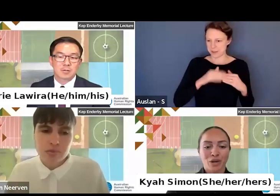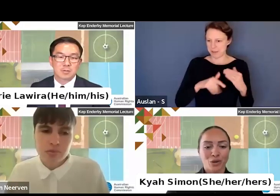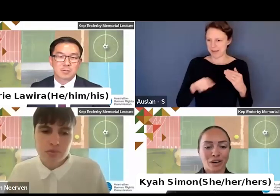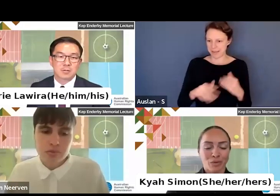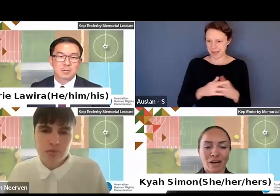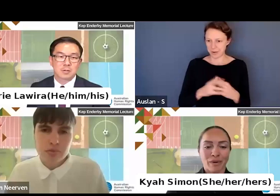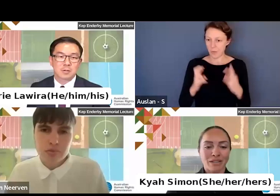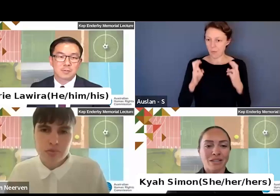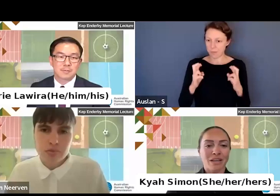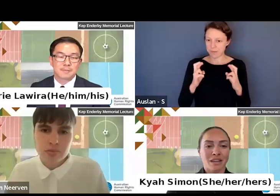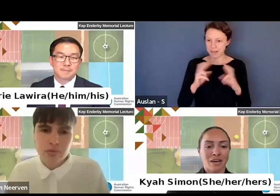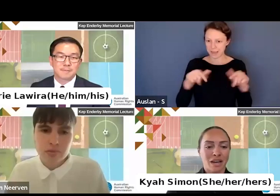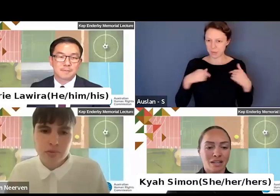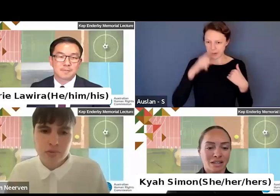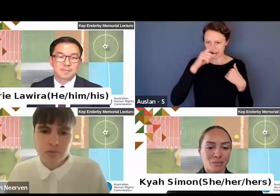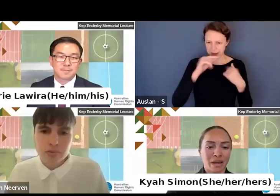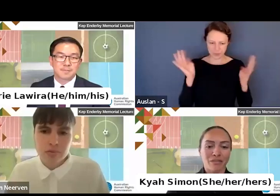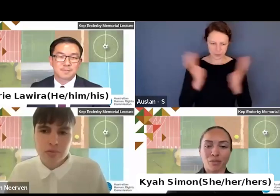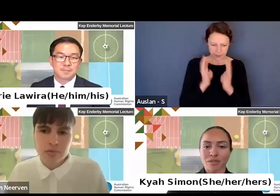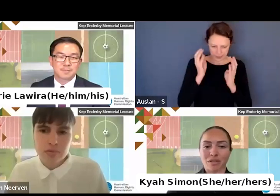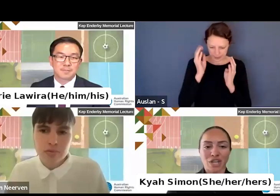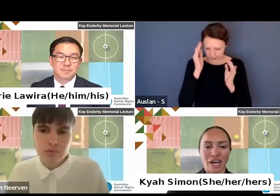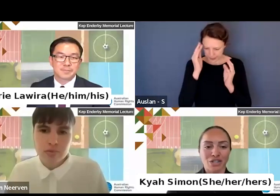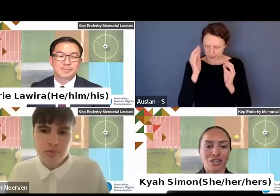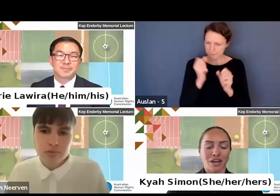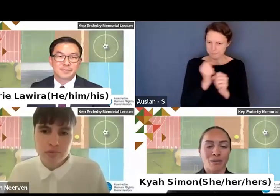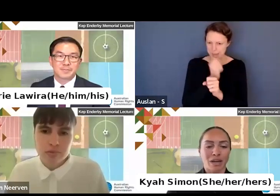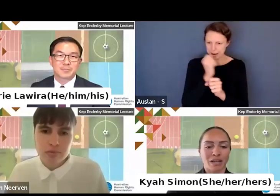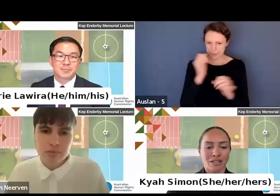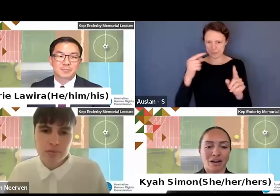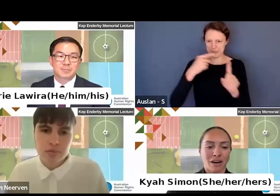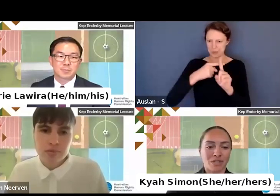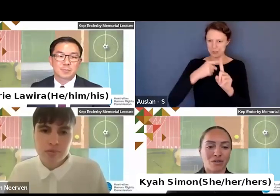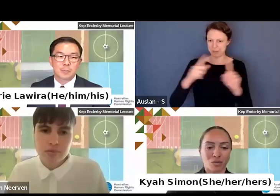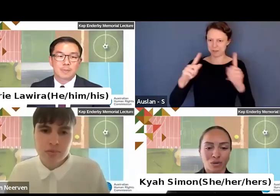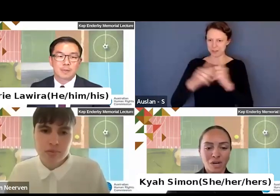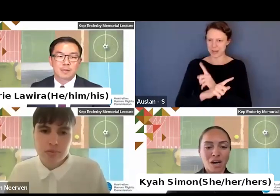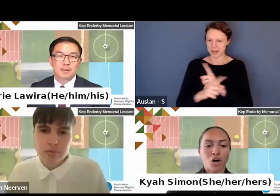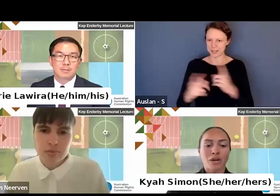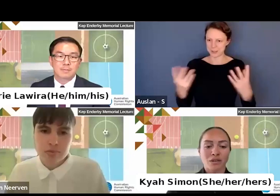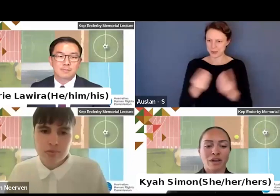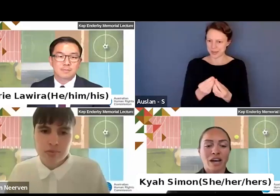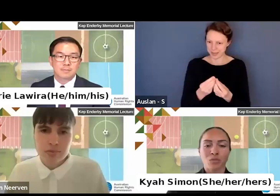all kind of bring our brains together and make for positive change. And I myself will hold myself accountable